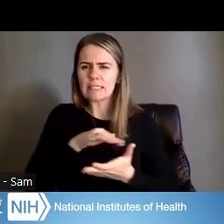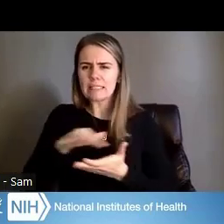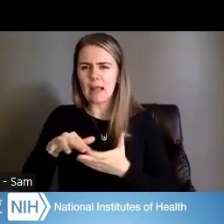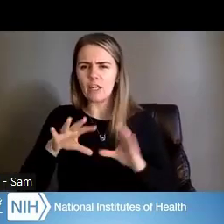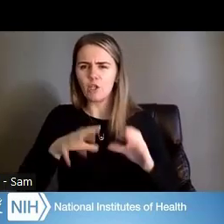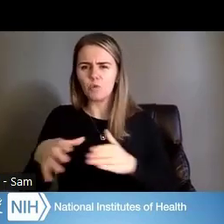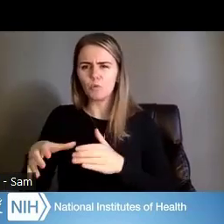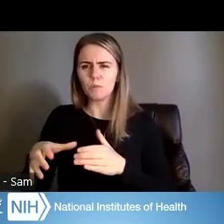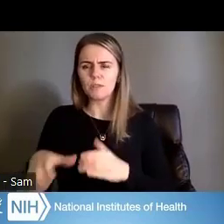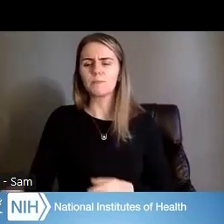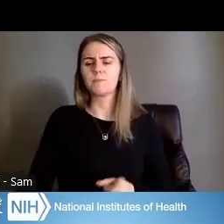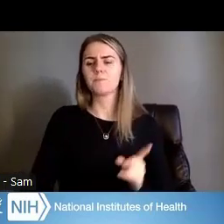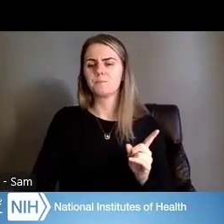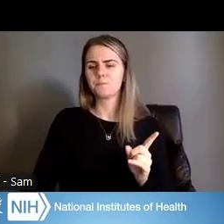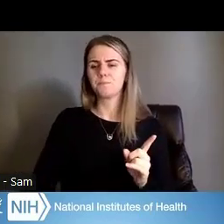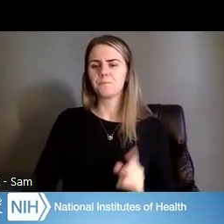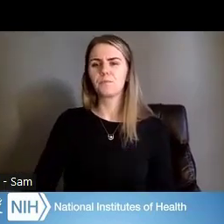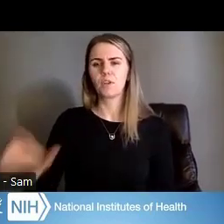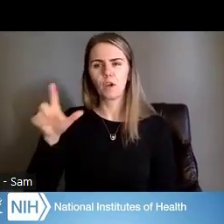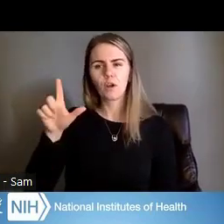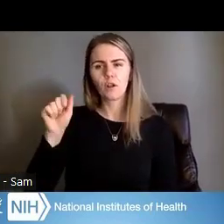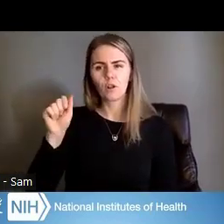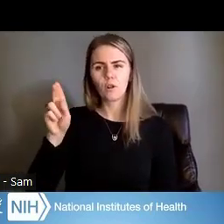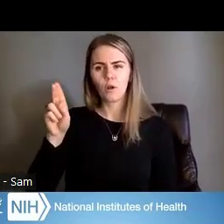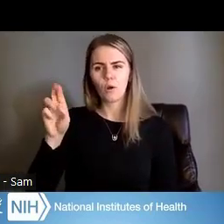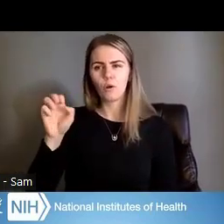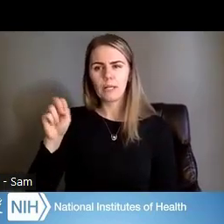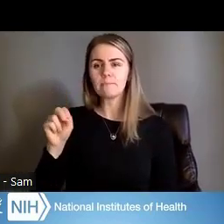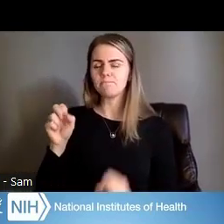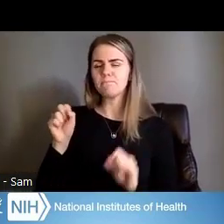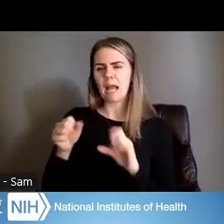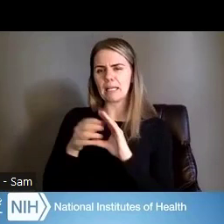Lauren Ullrich, PhD: Yeah, I can talk about that. So it's my understanding that in study section,